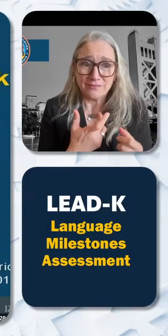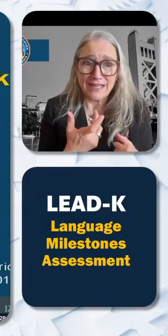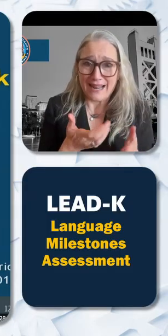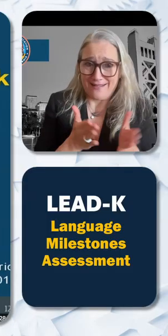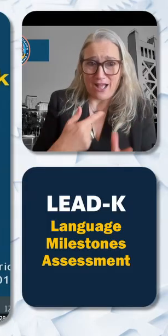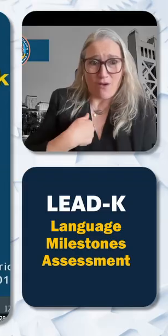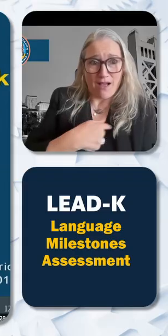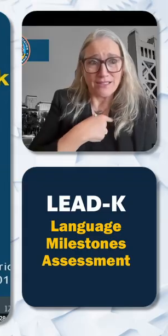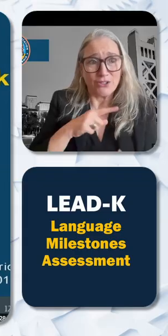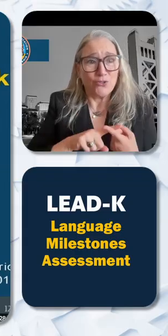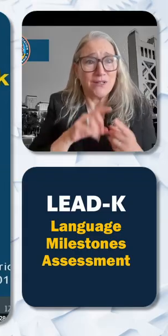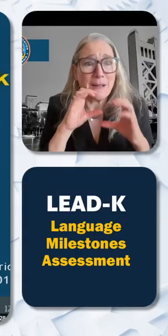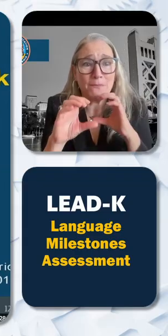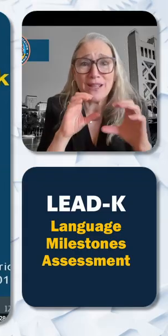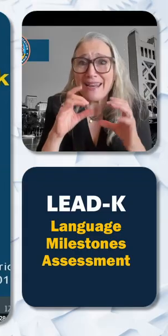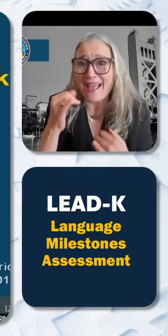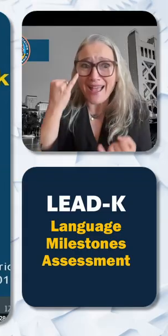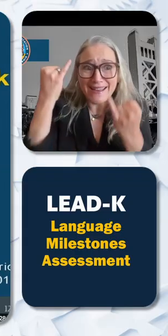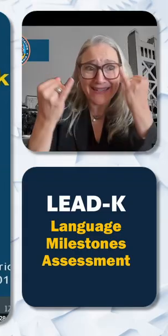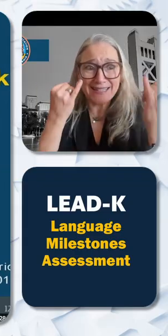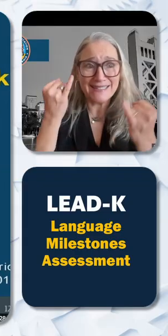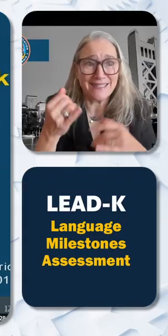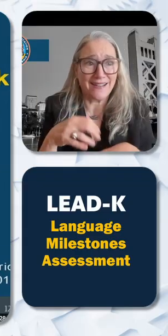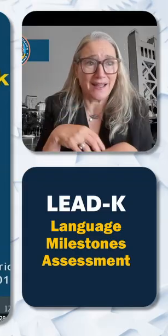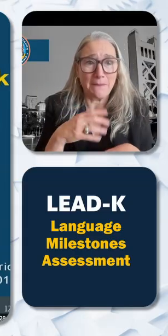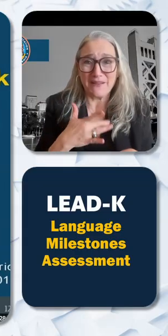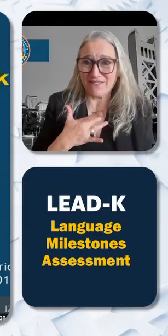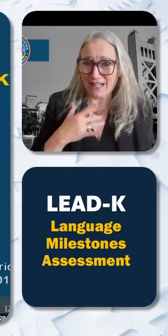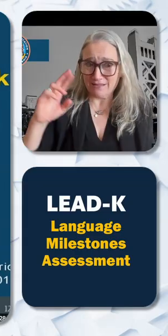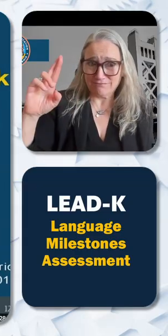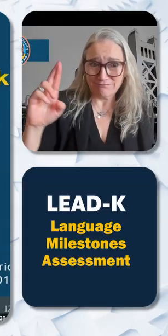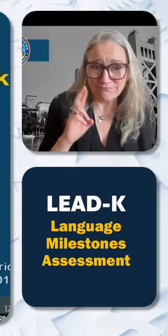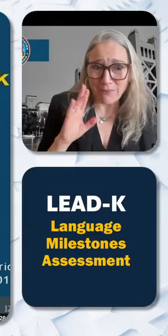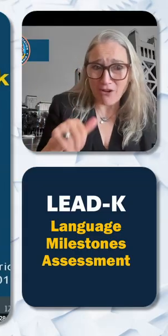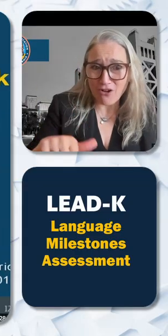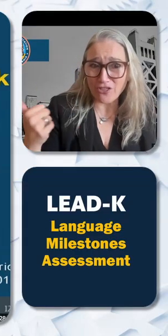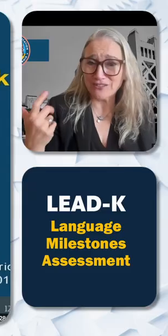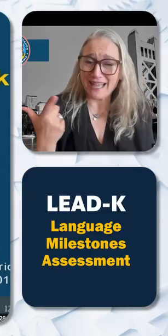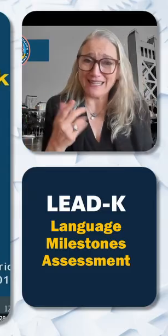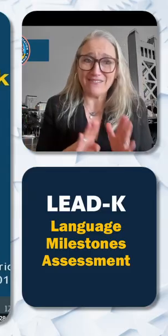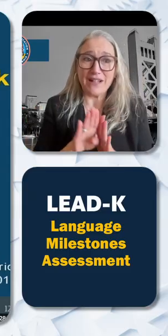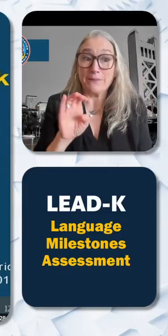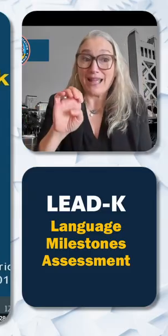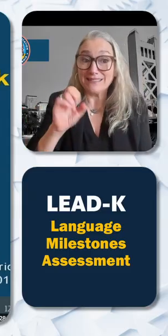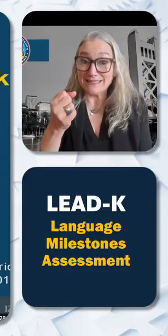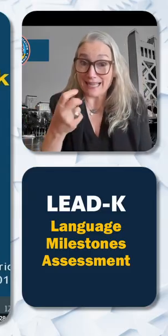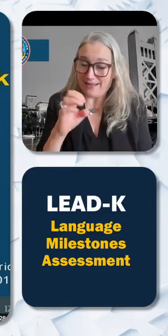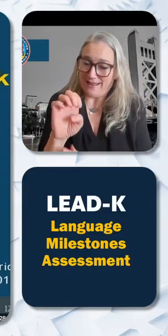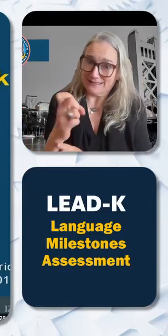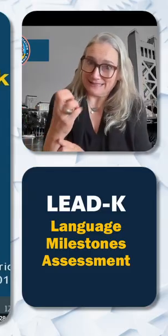A command of language allows us to communicate unique ideas, and be respected by others,